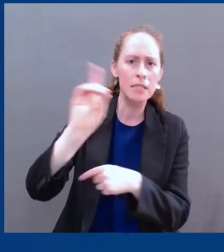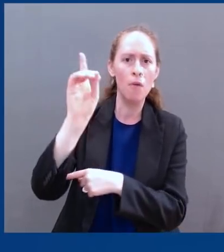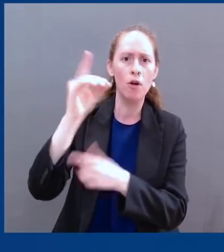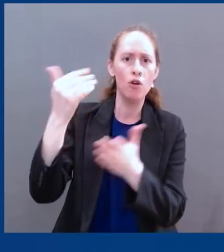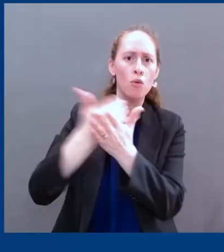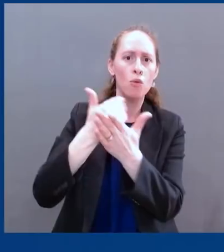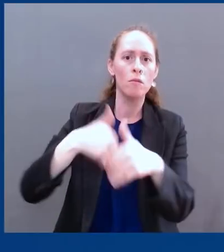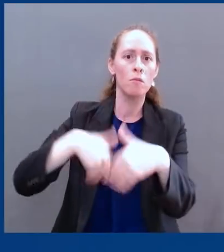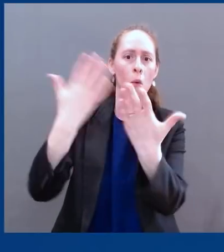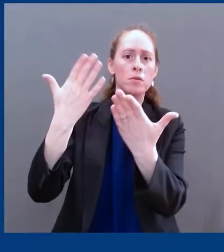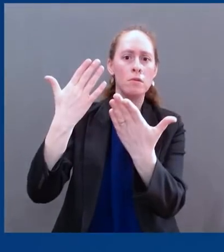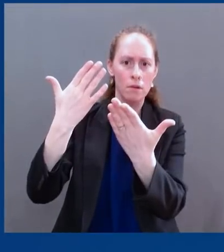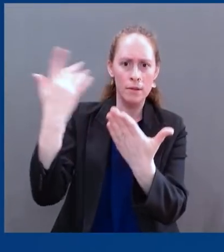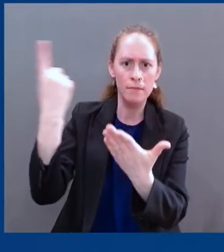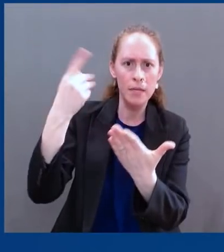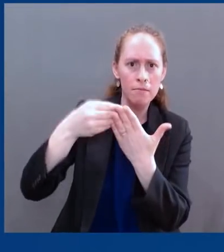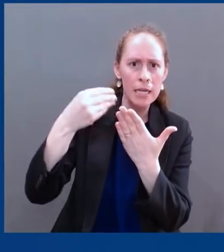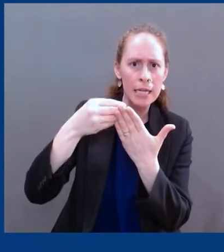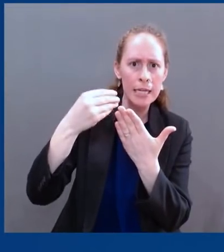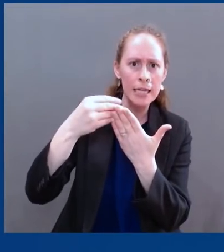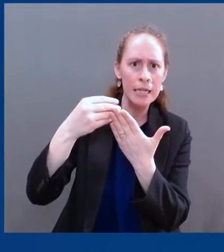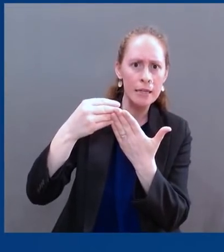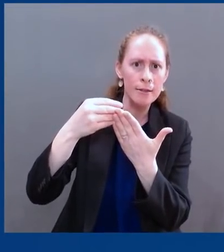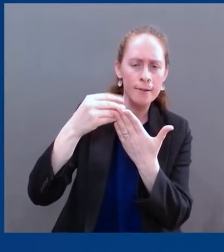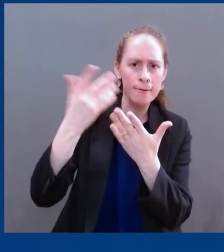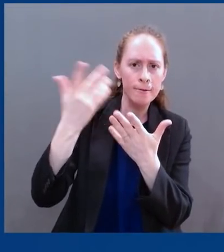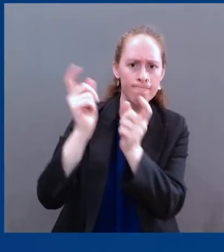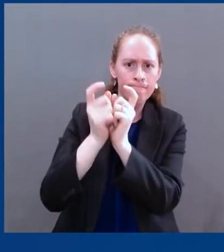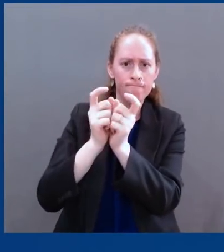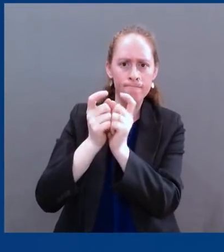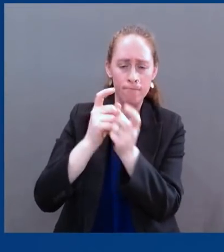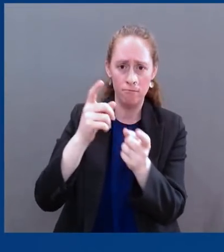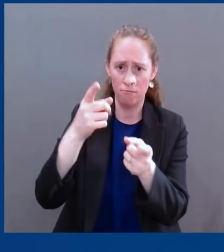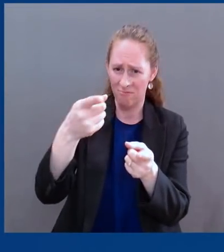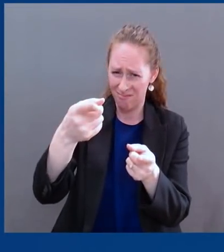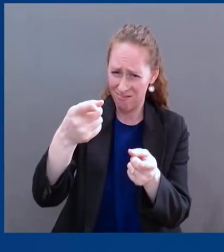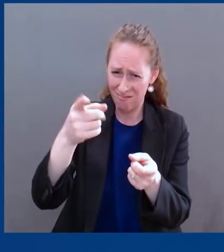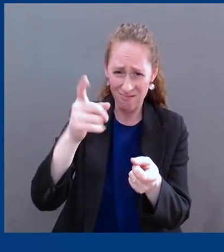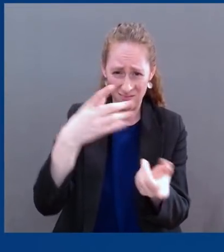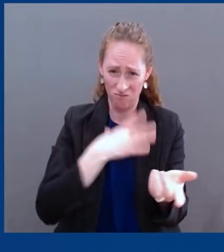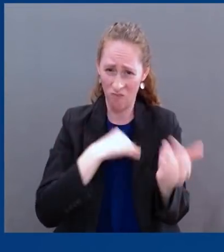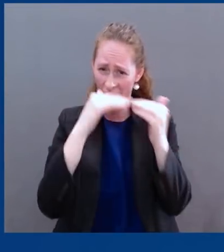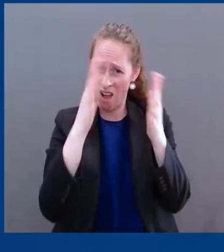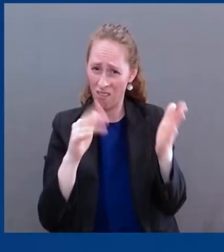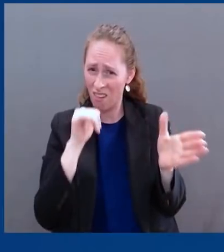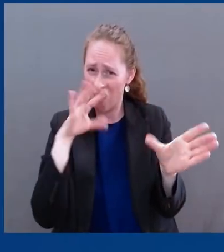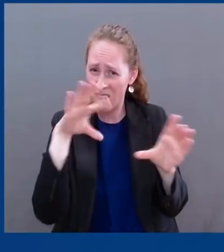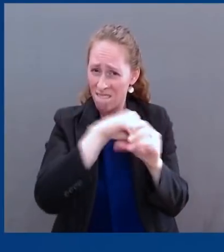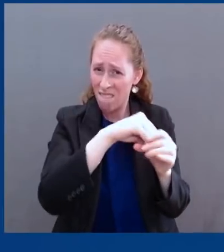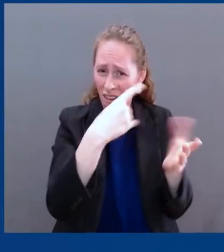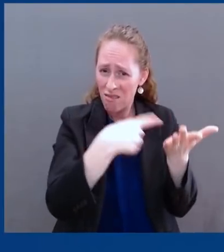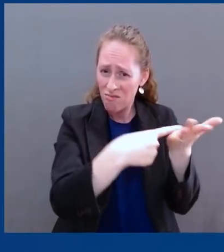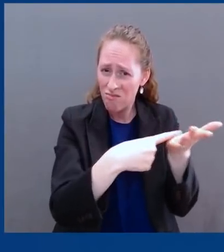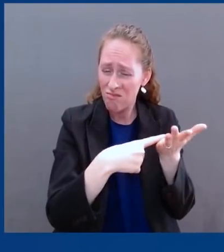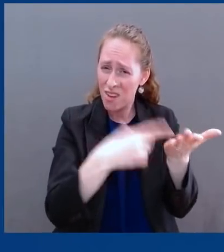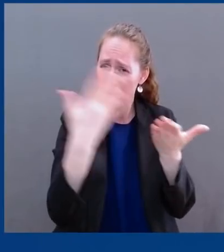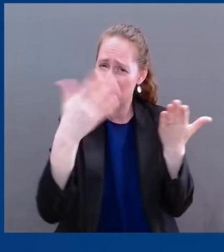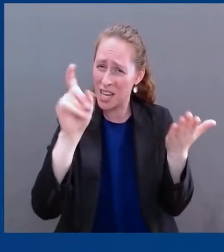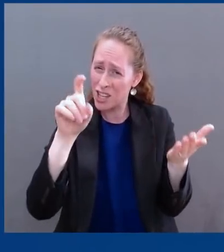Is the White House involved in that new proposal? And, you know, do you feel like you need to engage on the offset question a little more,